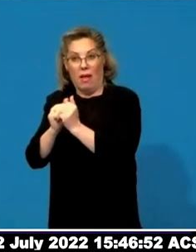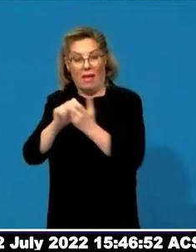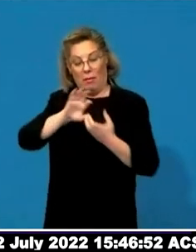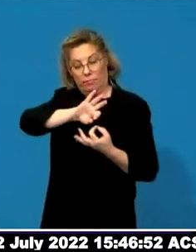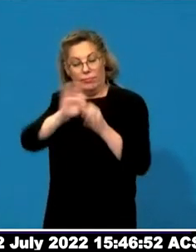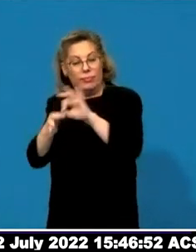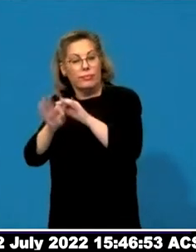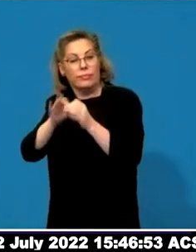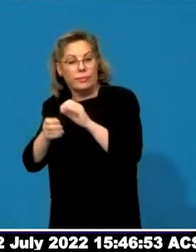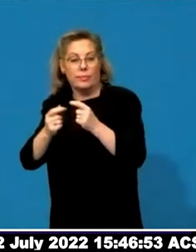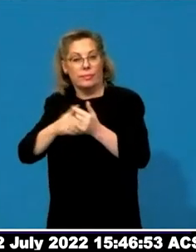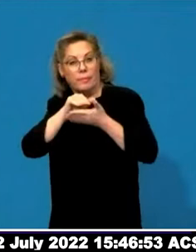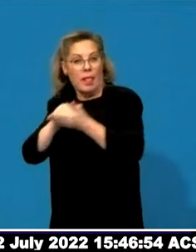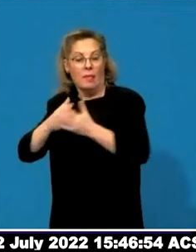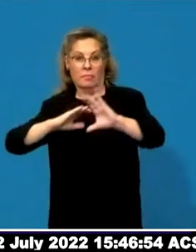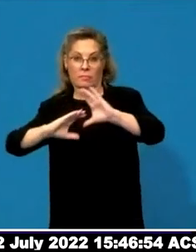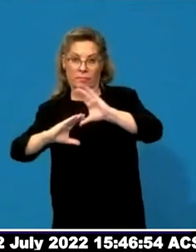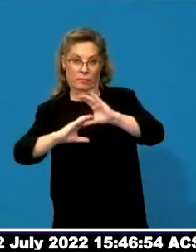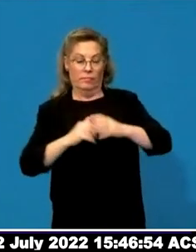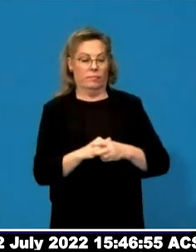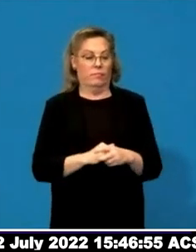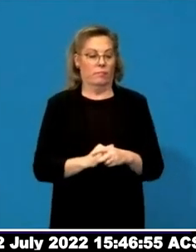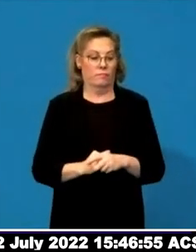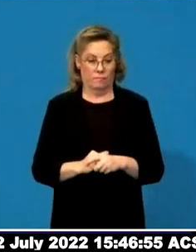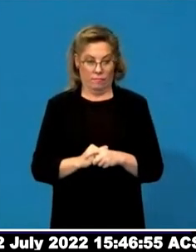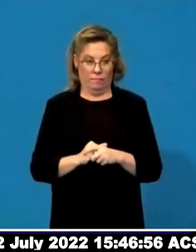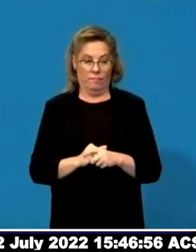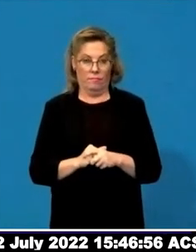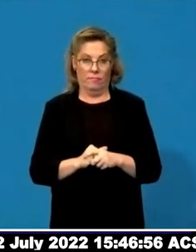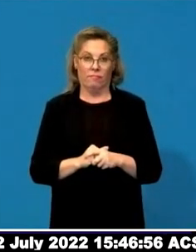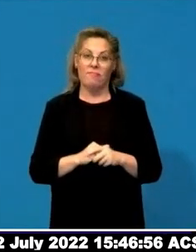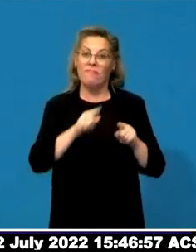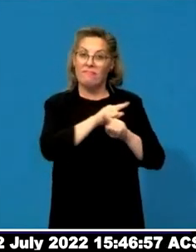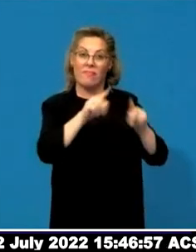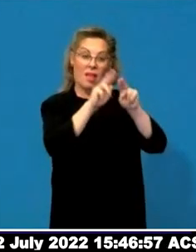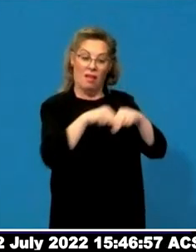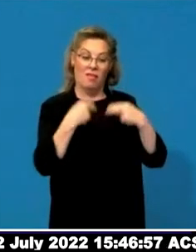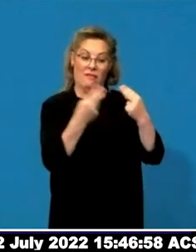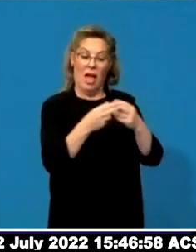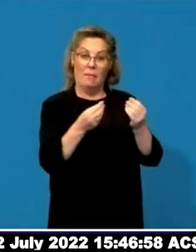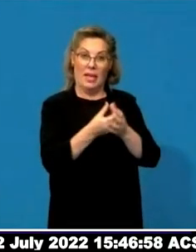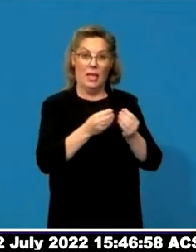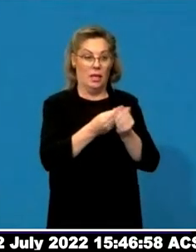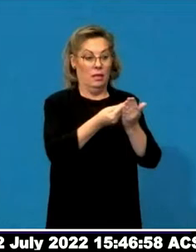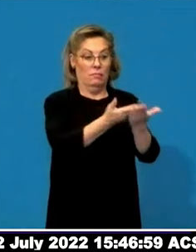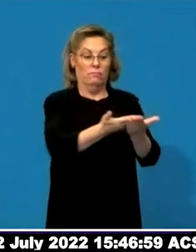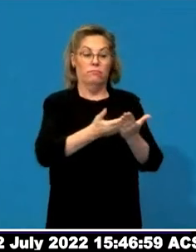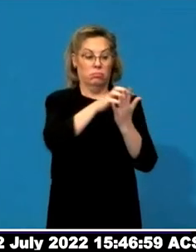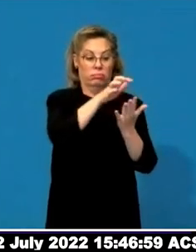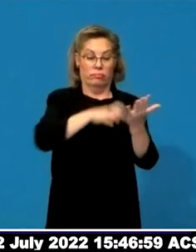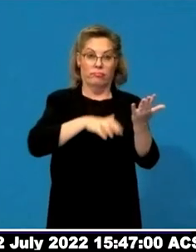dated 9 July 2022, and this statement can be found at Hearing Bundle A tab 33.